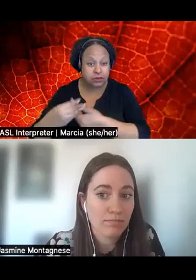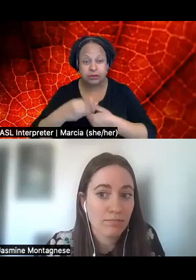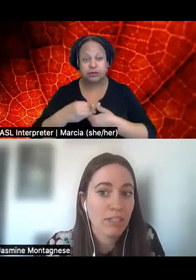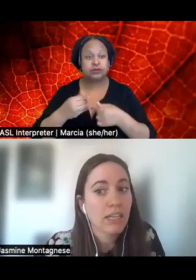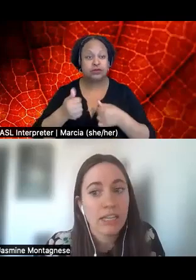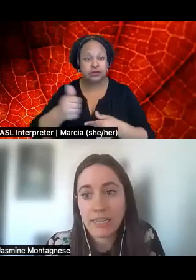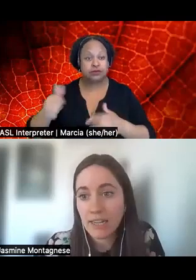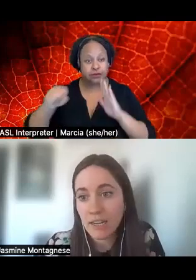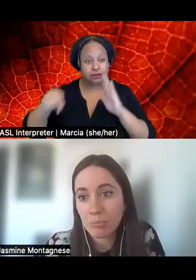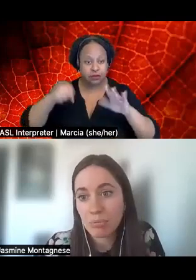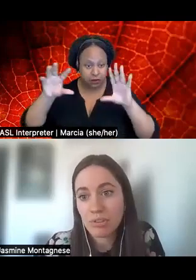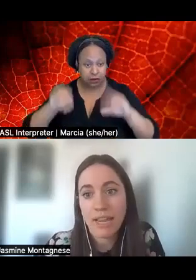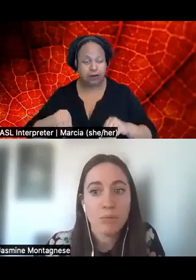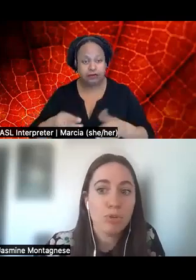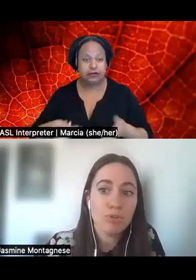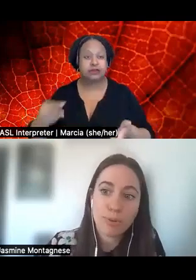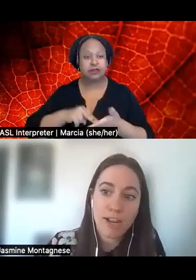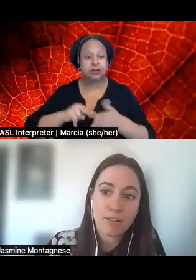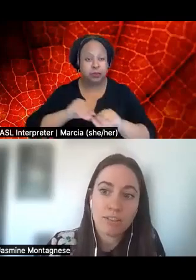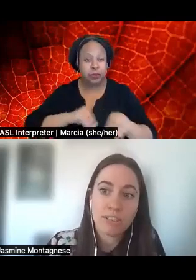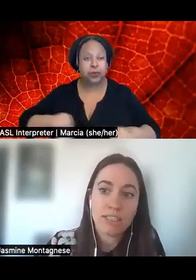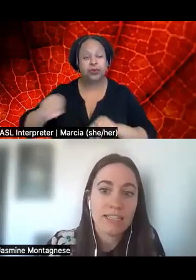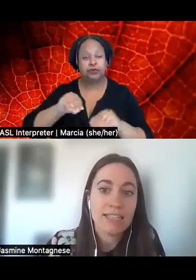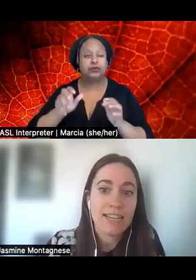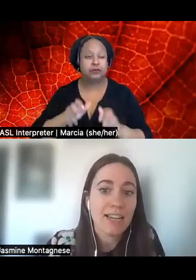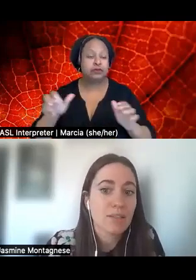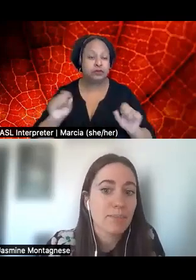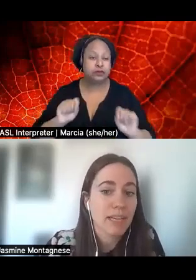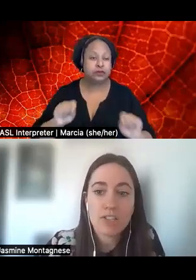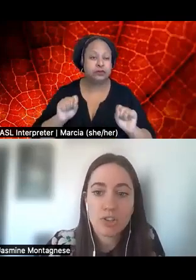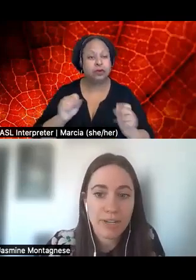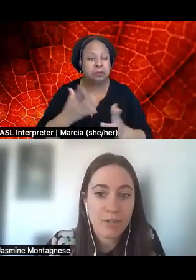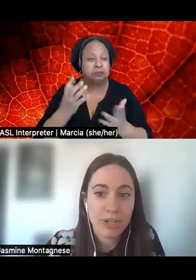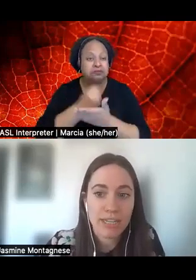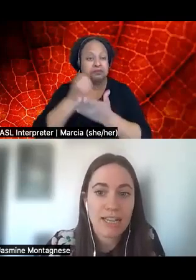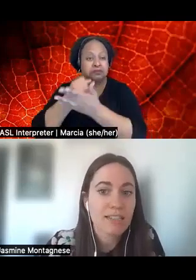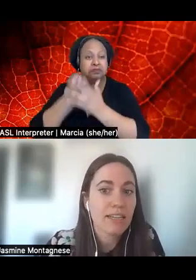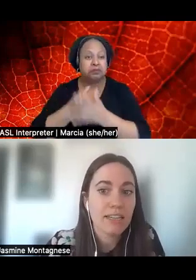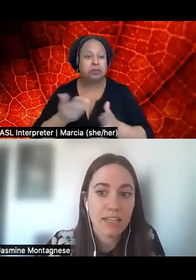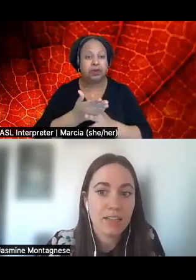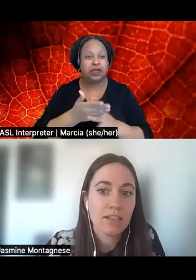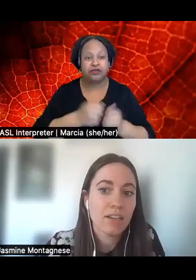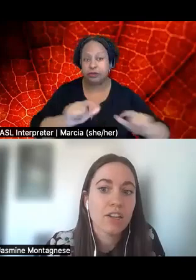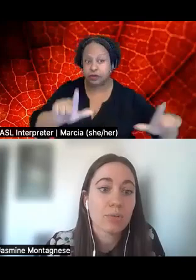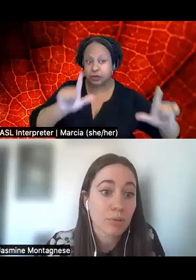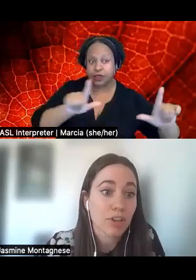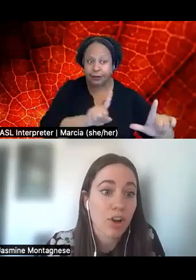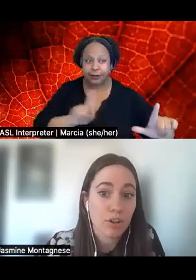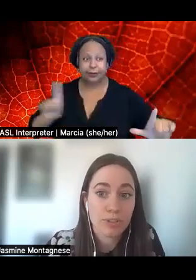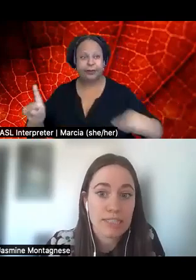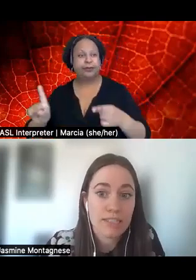get up, and move around and take as many screen breaks as they need throughout the conference.